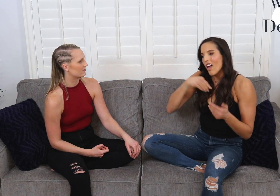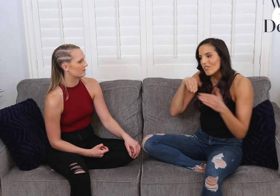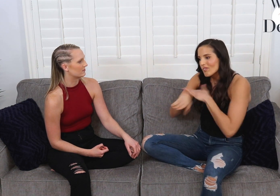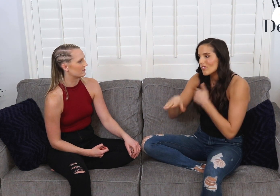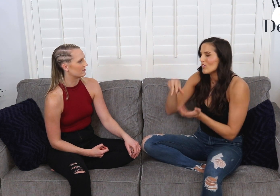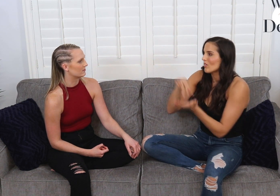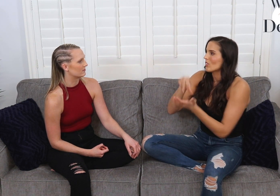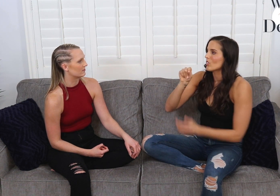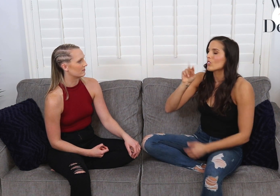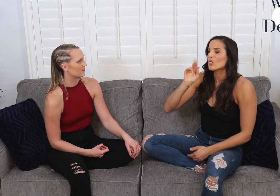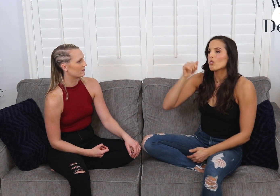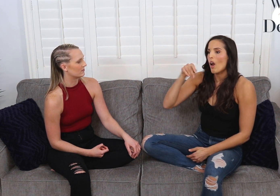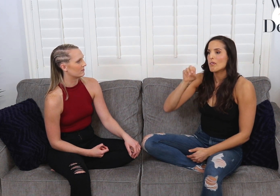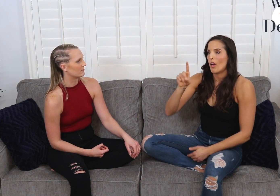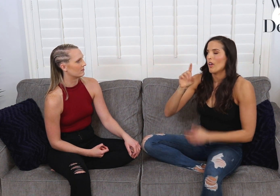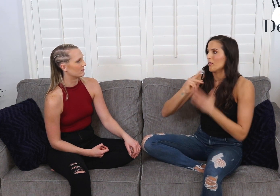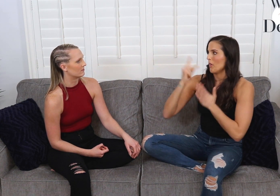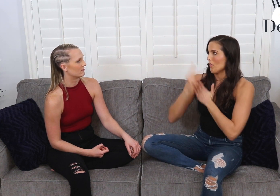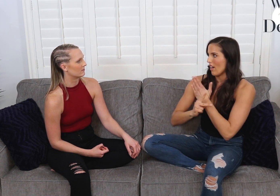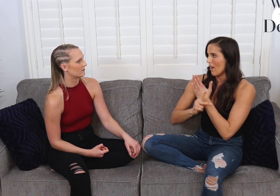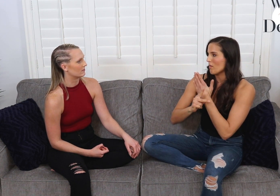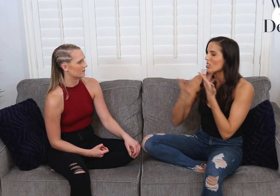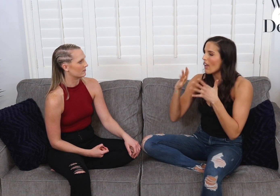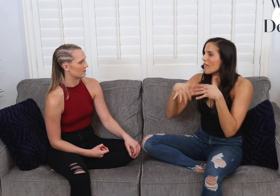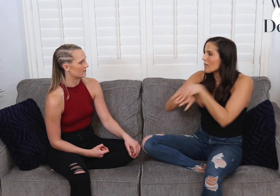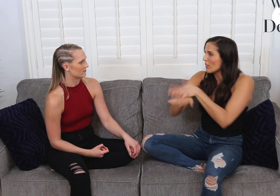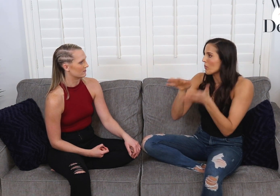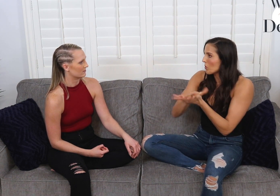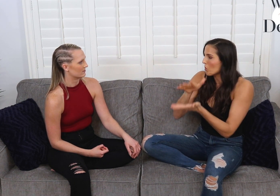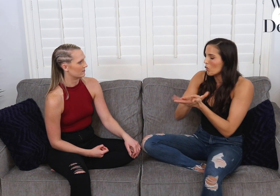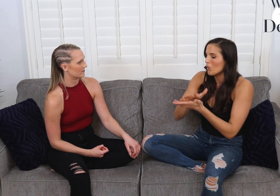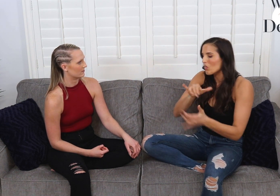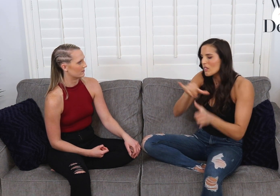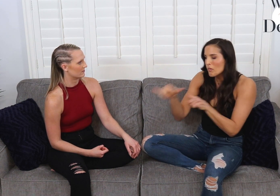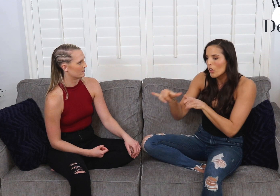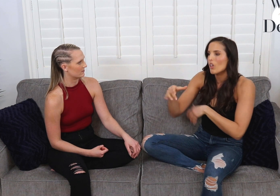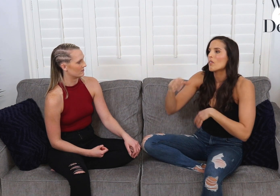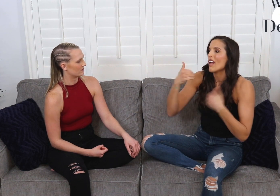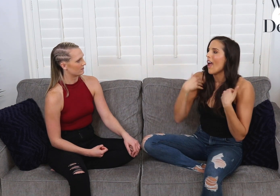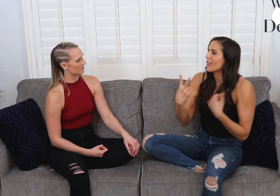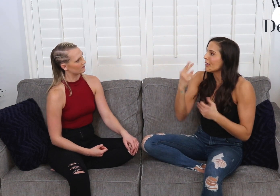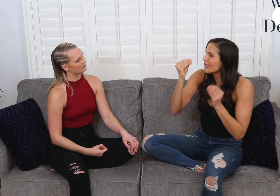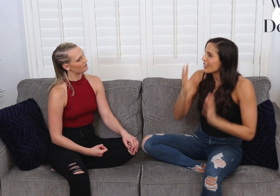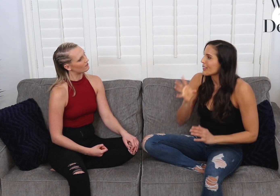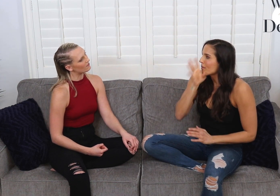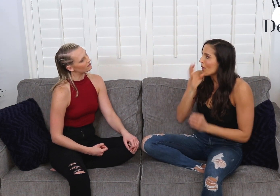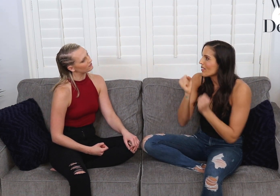but then I transferred schools that had a Tripod Program, and it was basically like a mainstream school